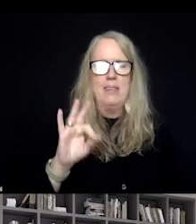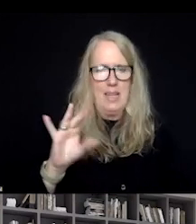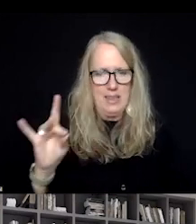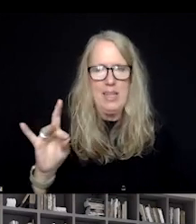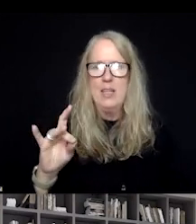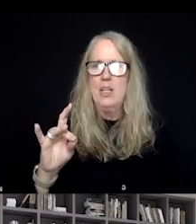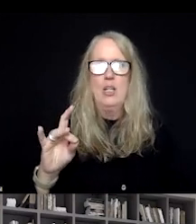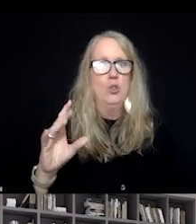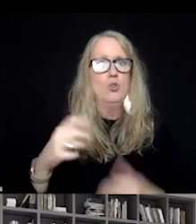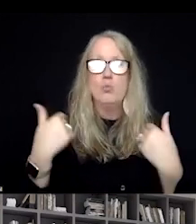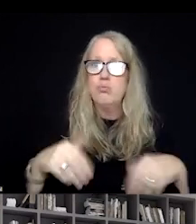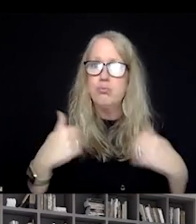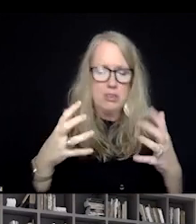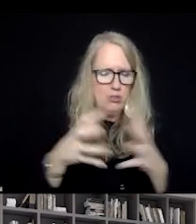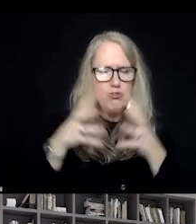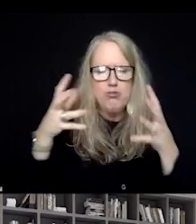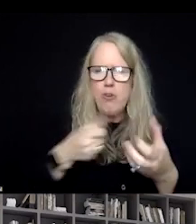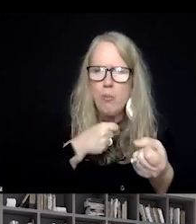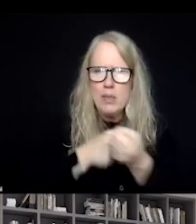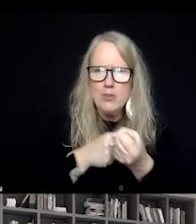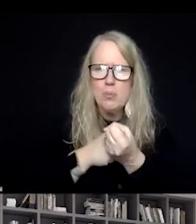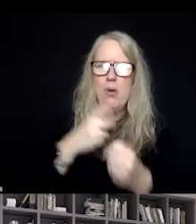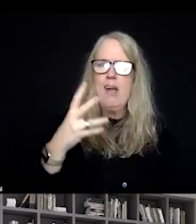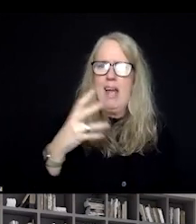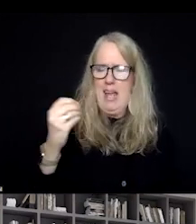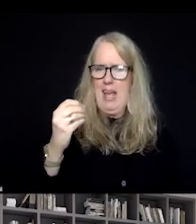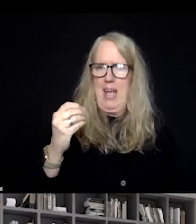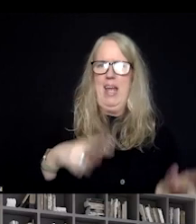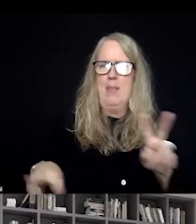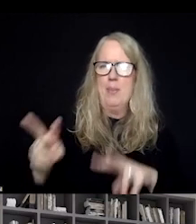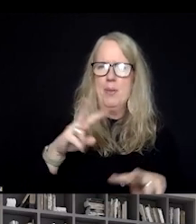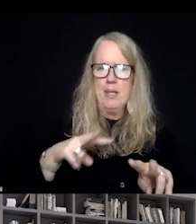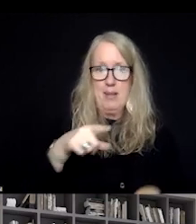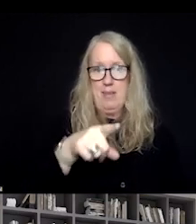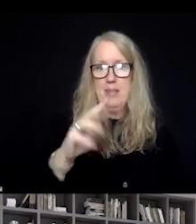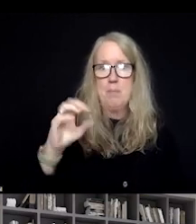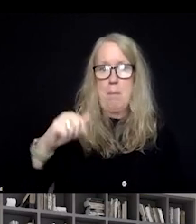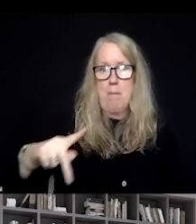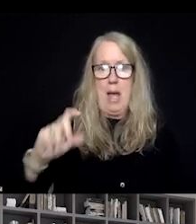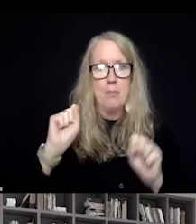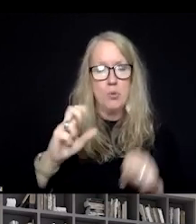MUCH SUPPORT. IN LOOKING AT THIS MAP, YOU WILL SEE THAT 32